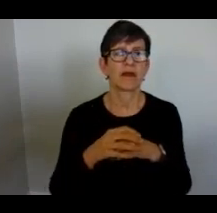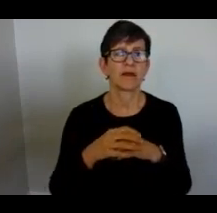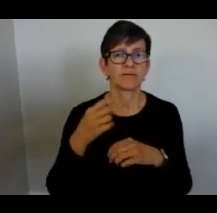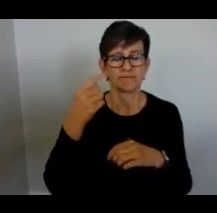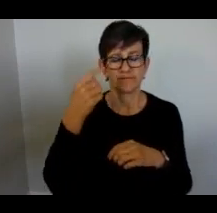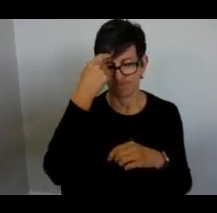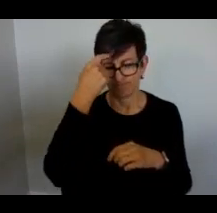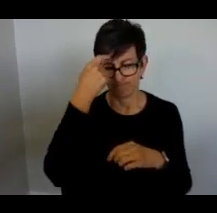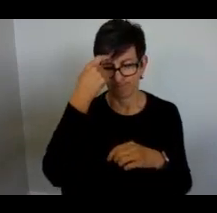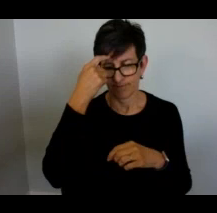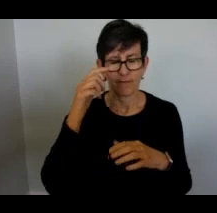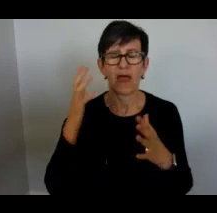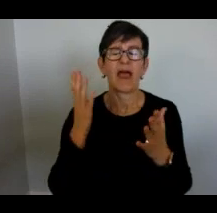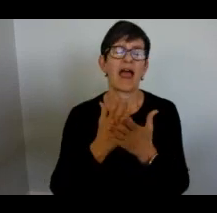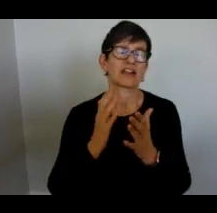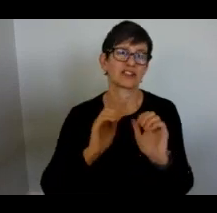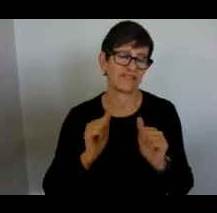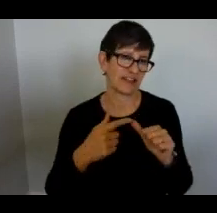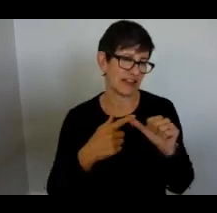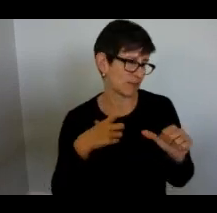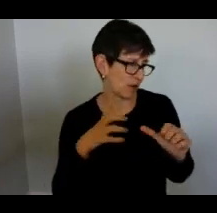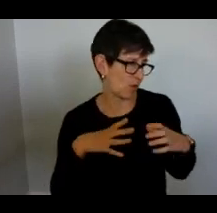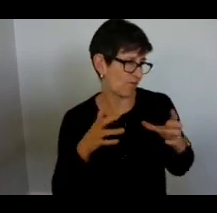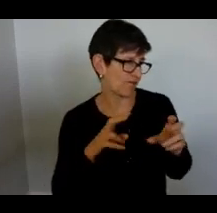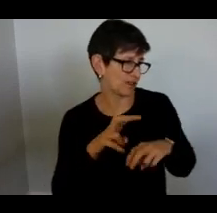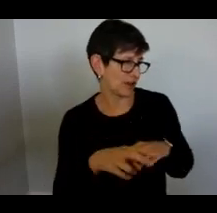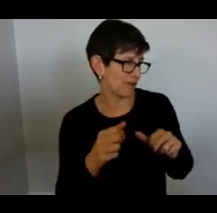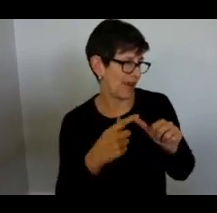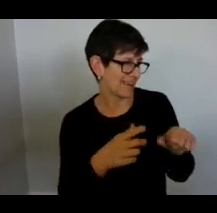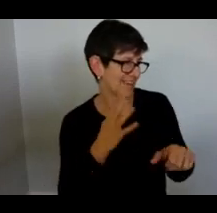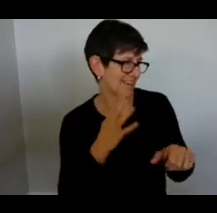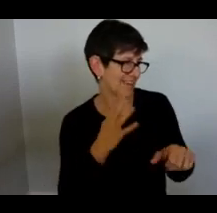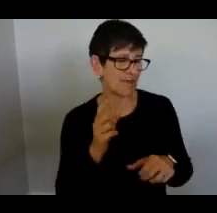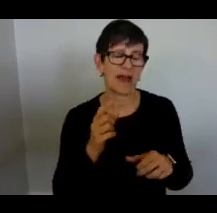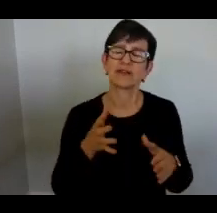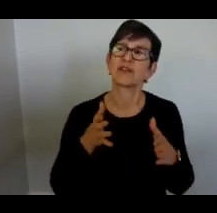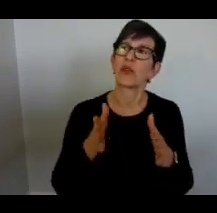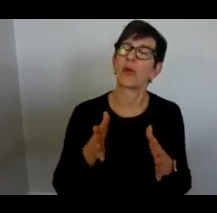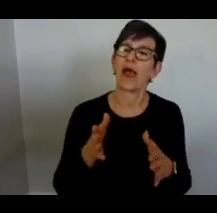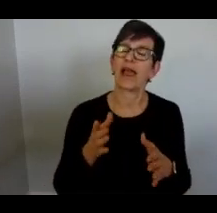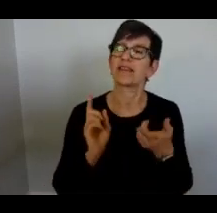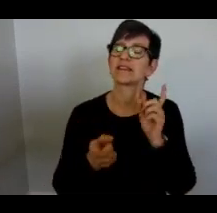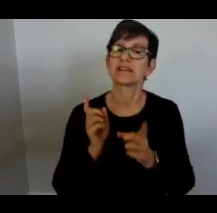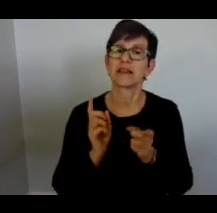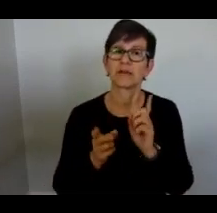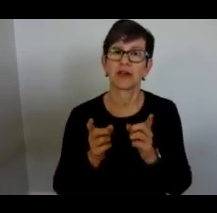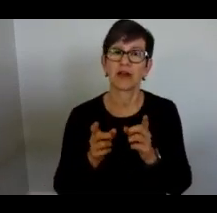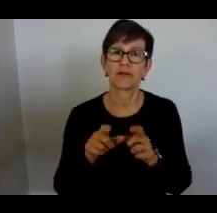she's very thorough. It was really about the way that sometimes clients can interact with multiple